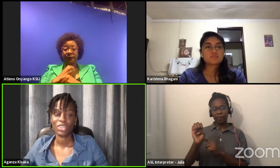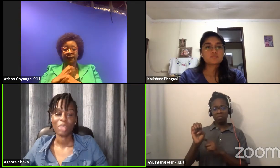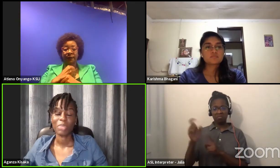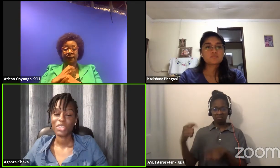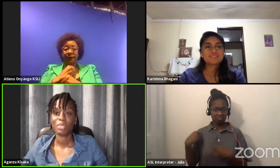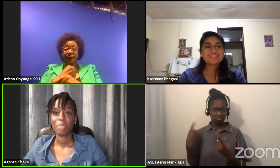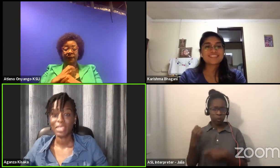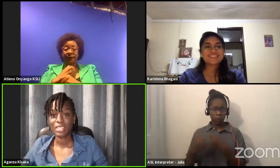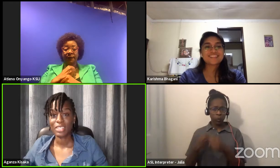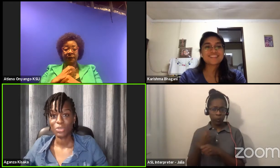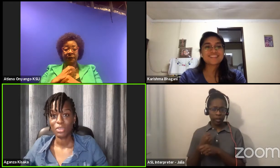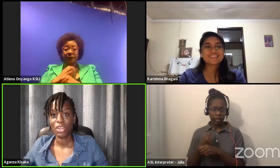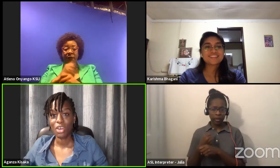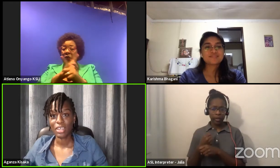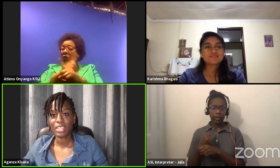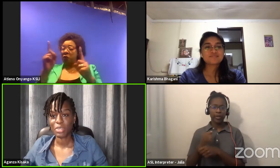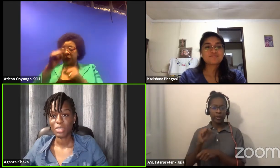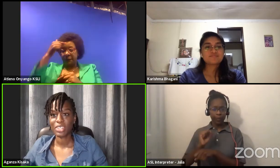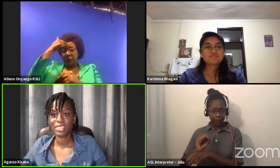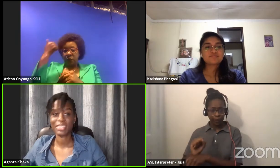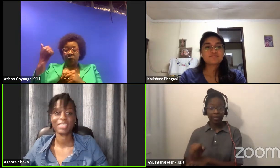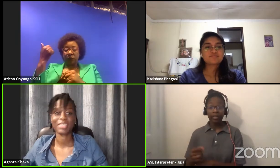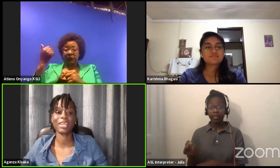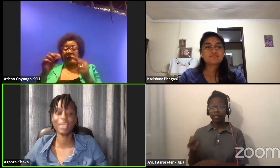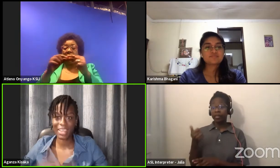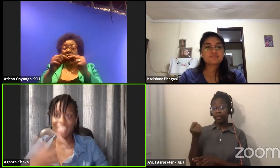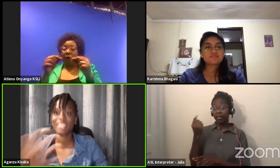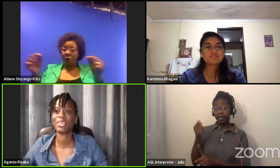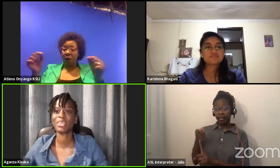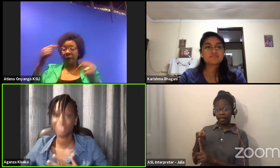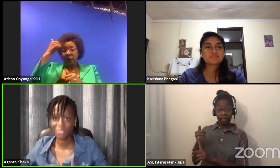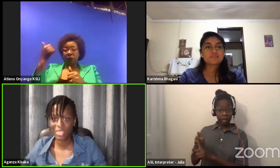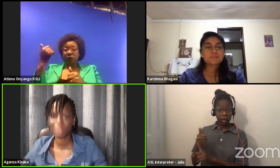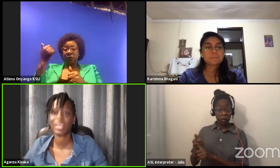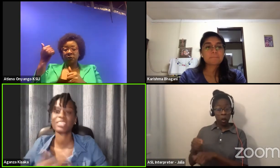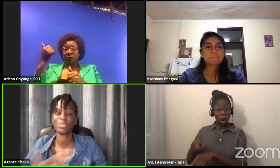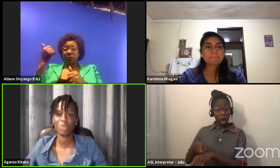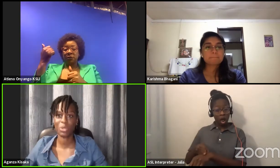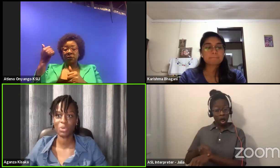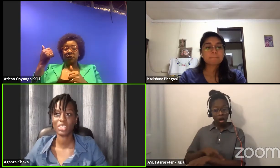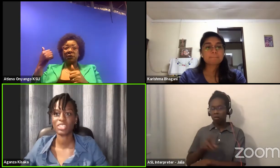Not because the piece is long it's because it has gone through rewrites and reworked